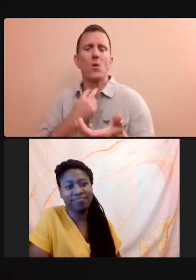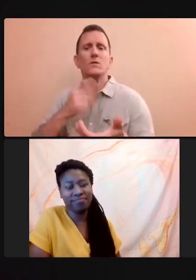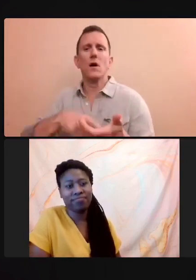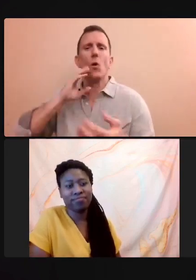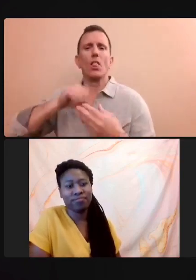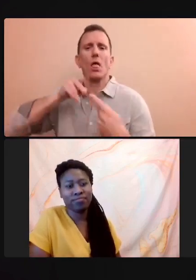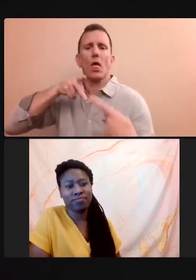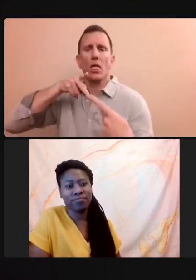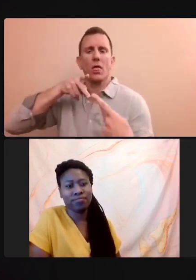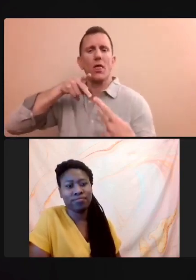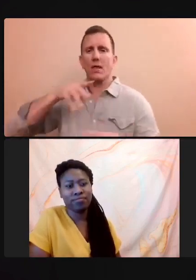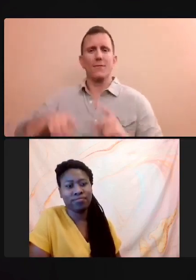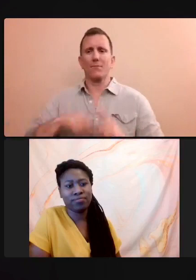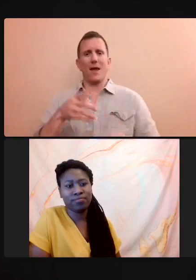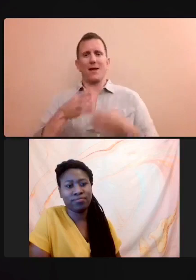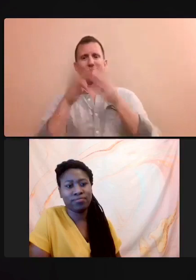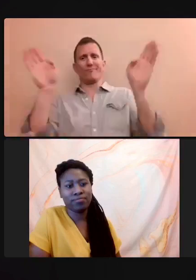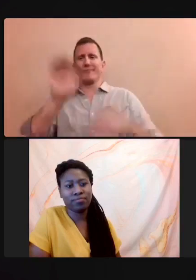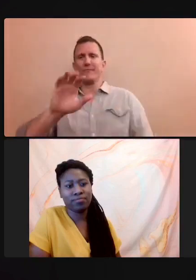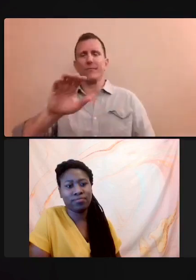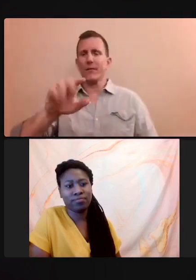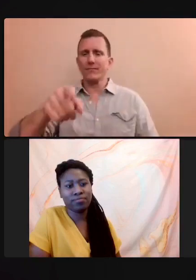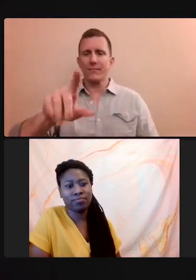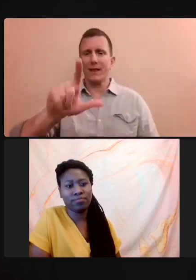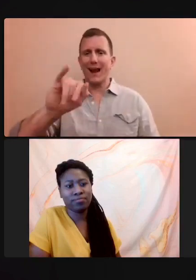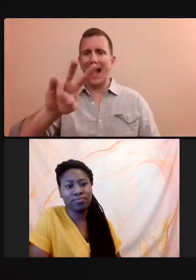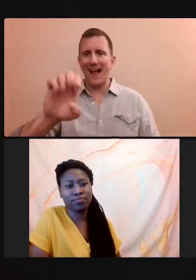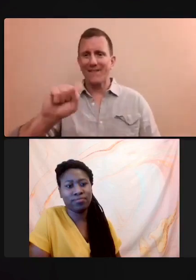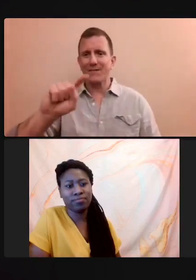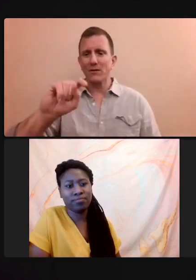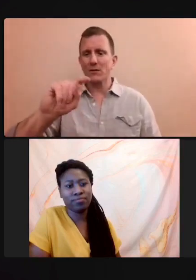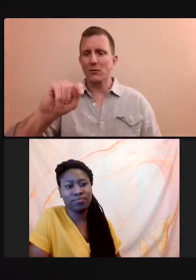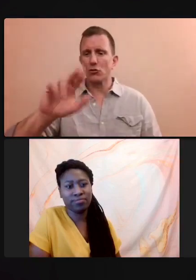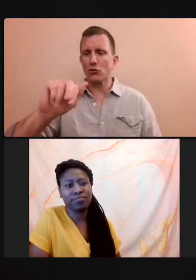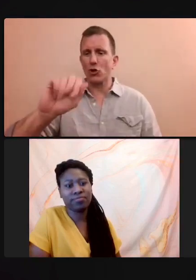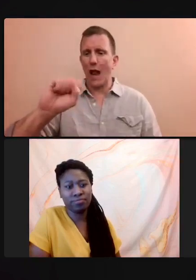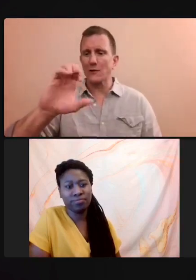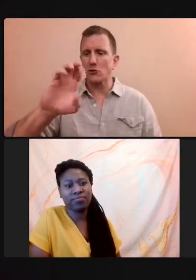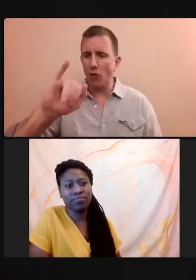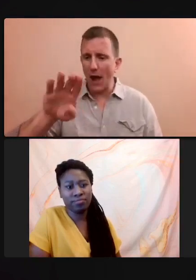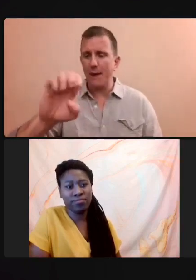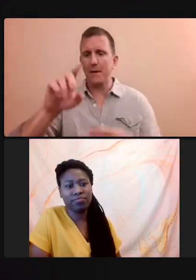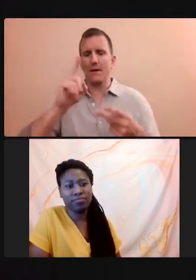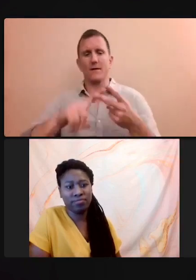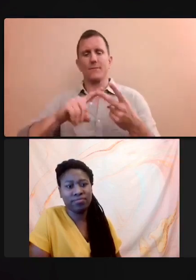I remember before they were like 50% accuracy. It was basically useless, but they're getting a little bit better.